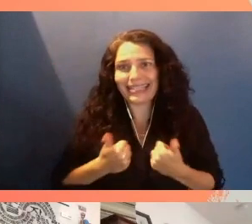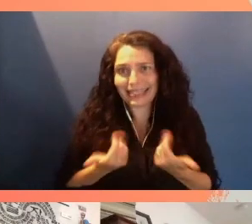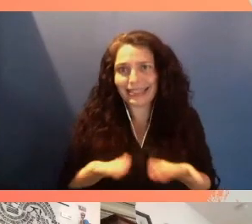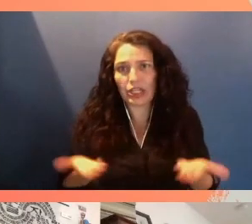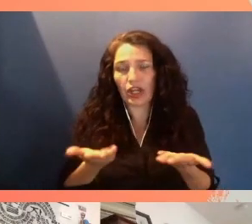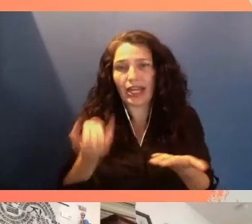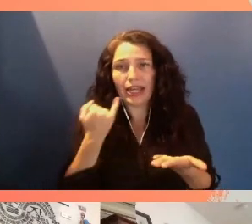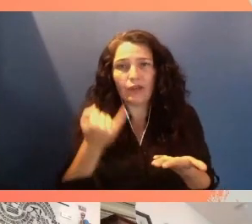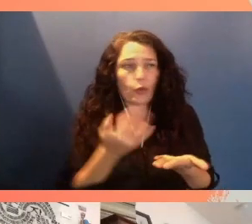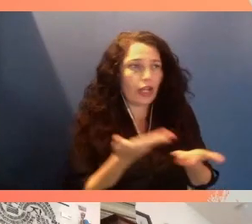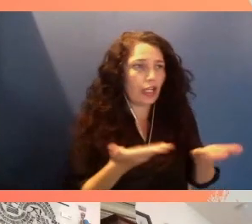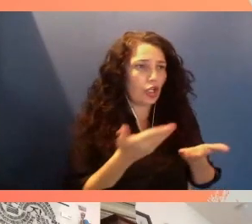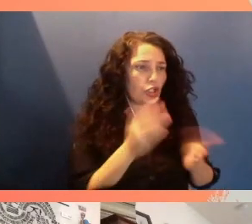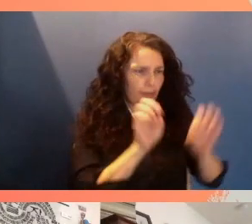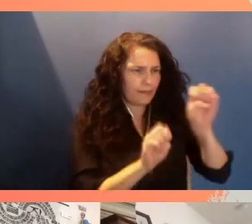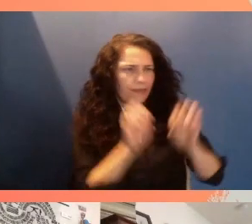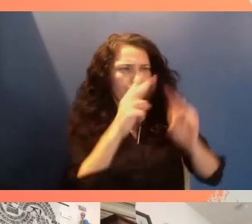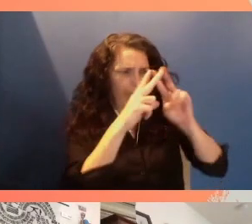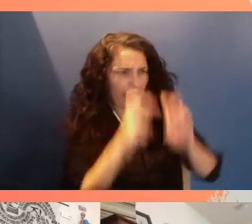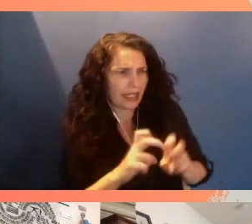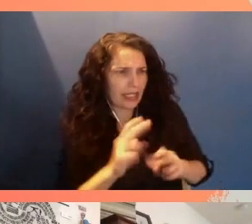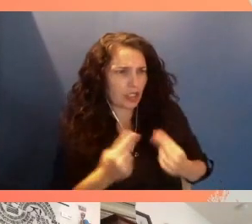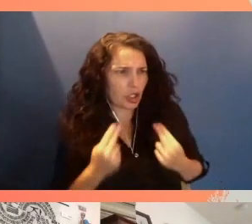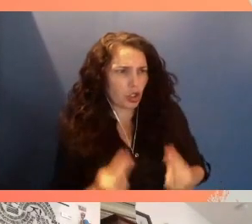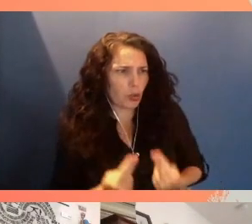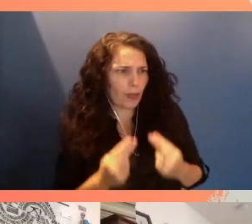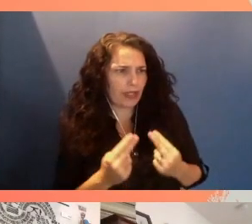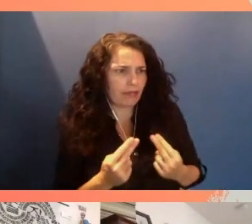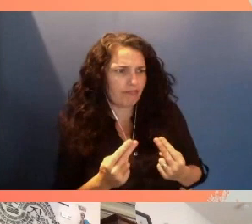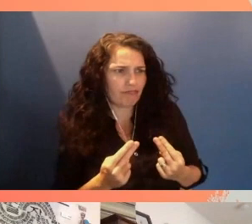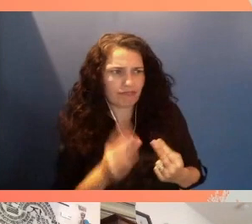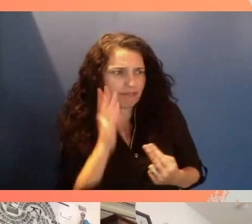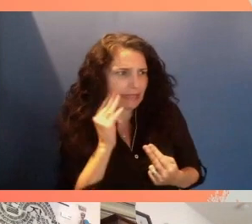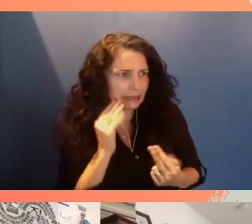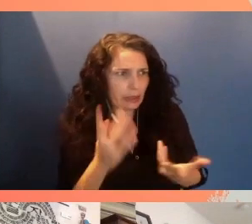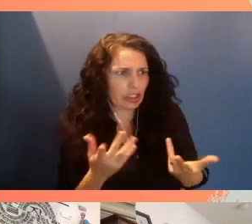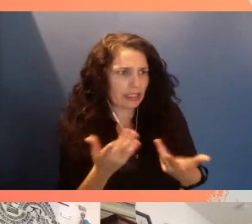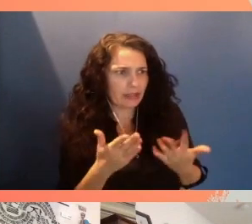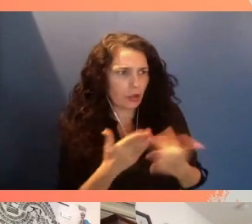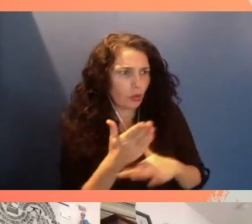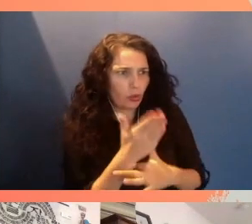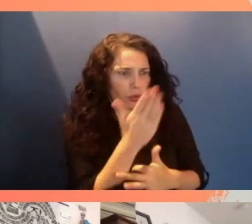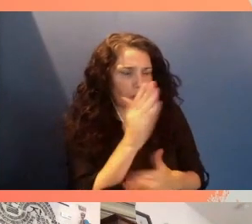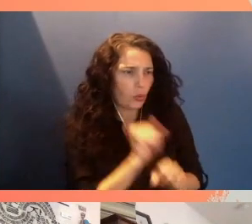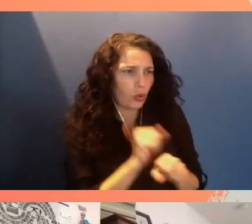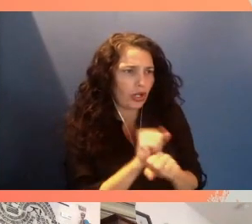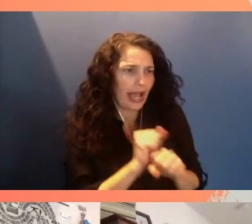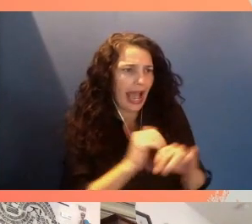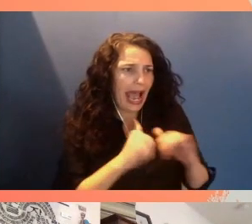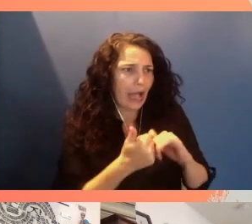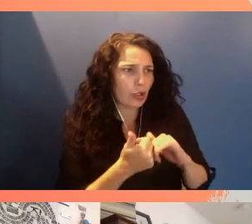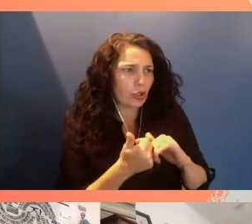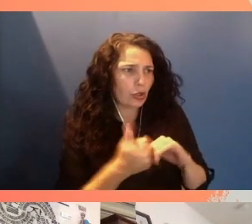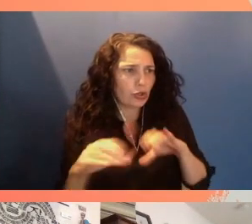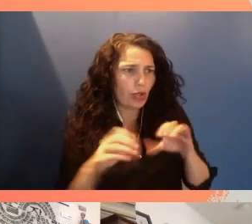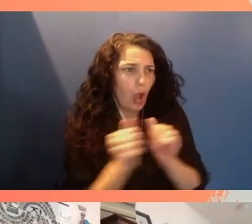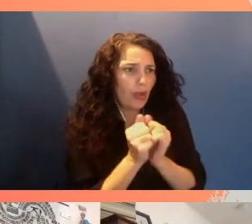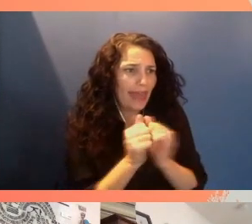through our work, how can we do that without being political? And, I hope that our funder communities,